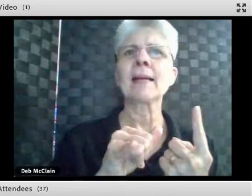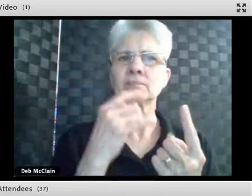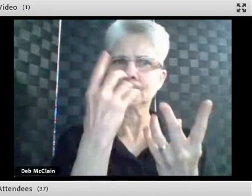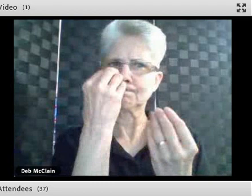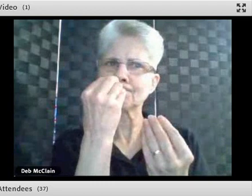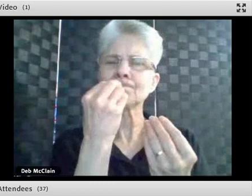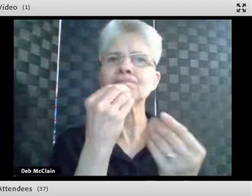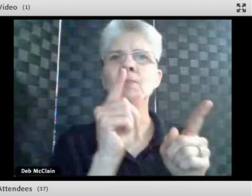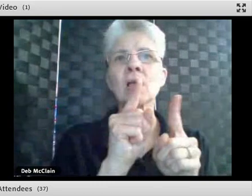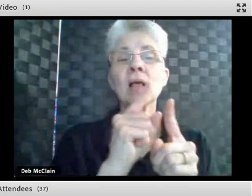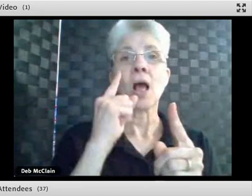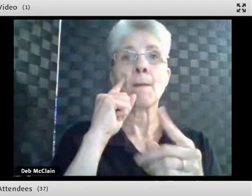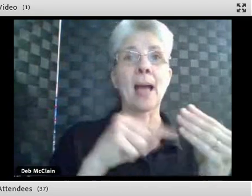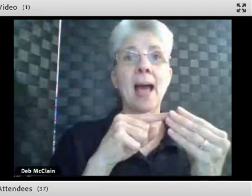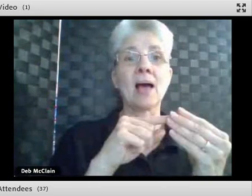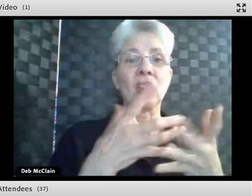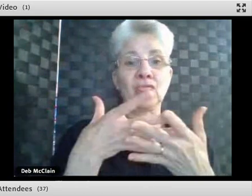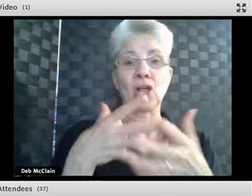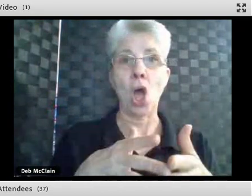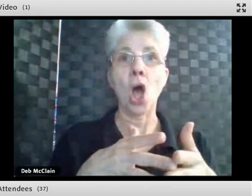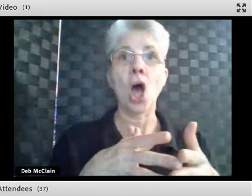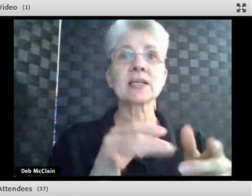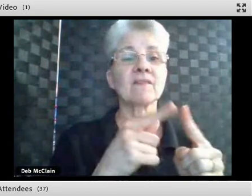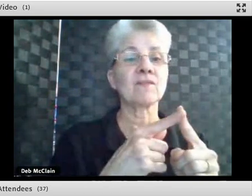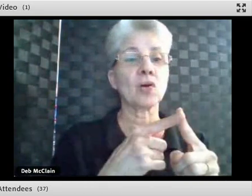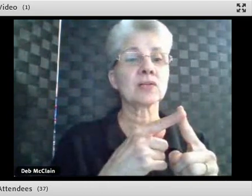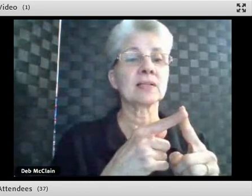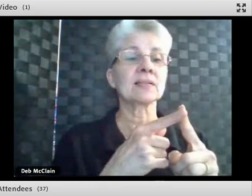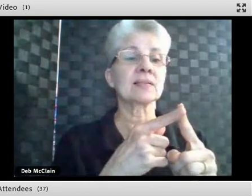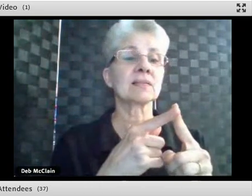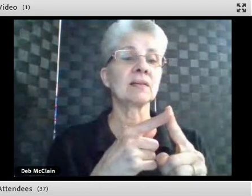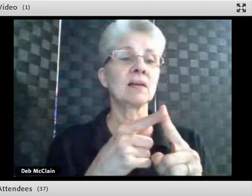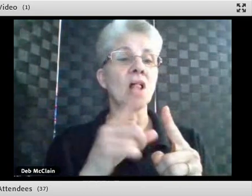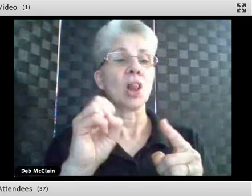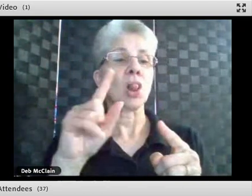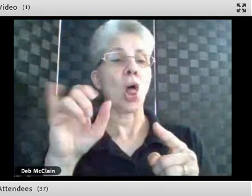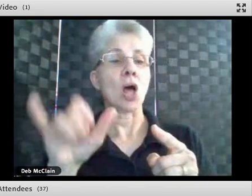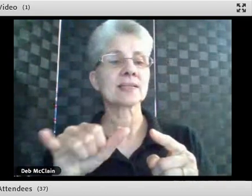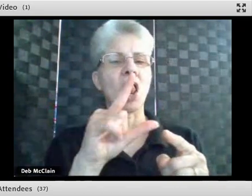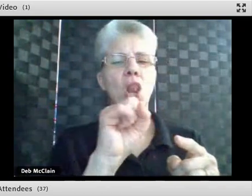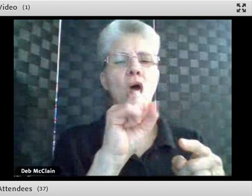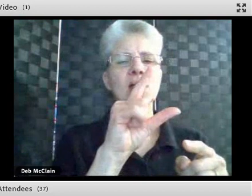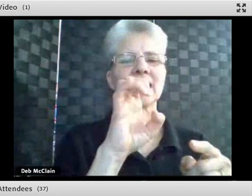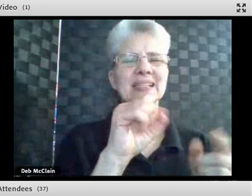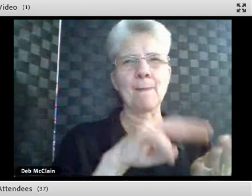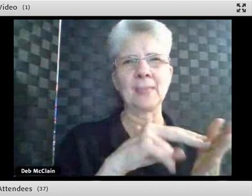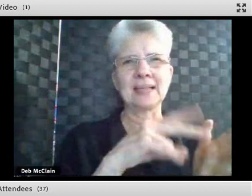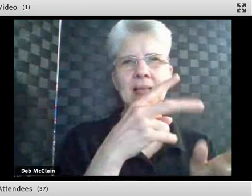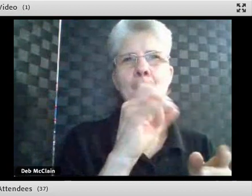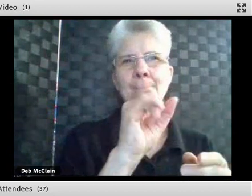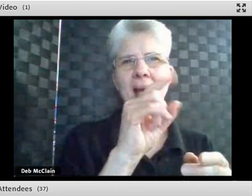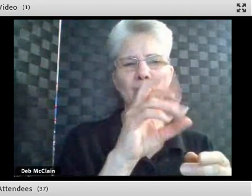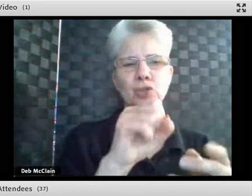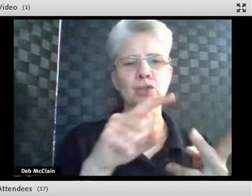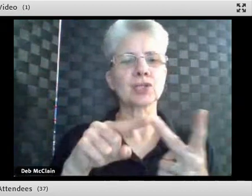You also want to think about the lossless versus lossy, so usually lossless is for your masters and lossy is for your access.